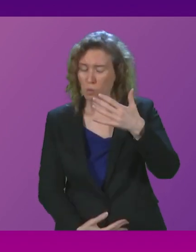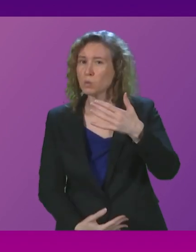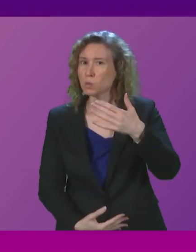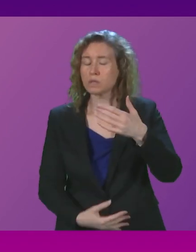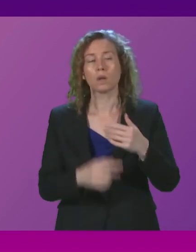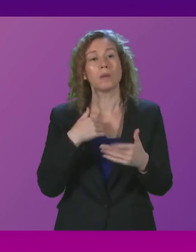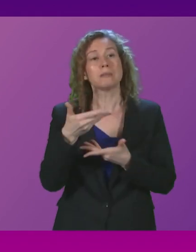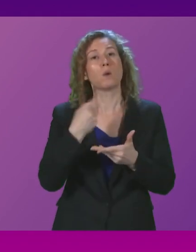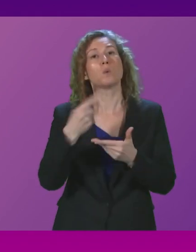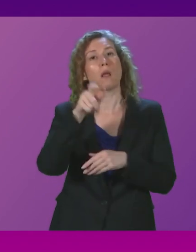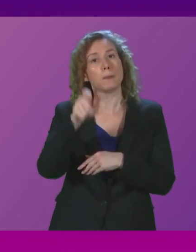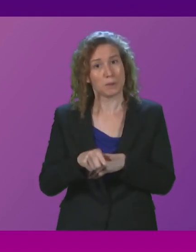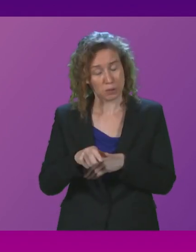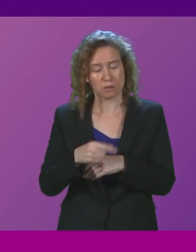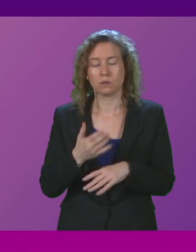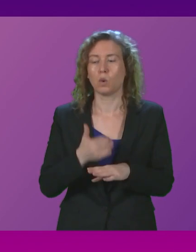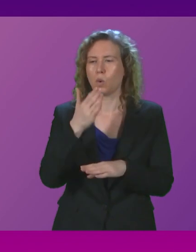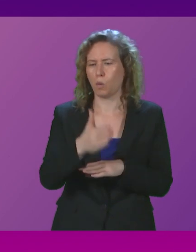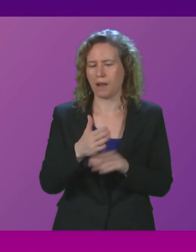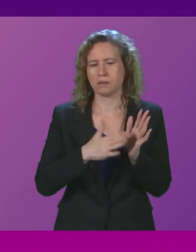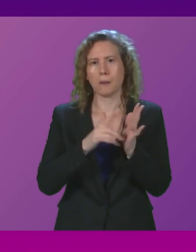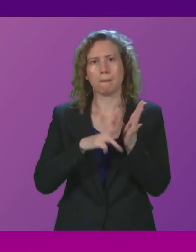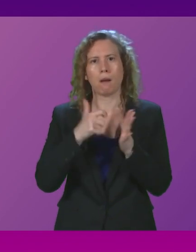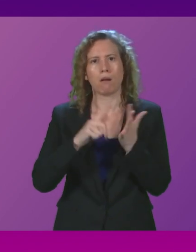We spoke to another patient, who attended Monklands hospital.